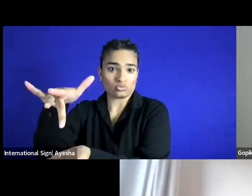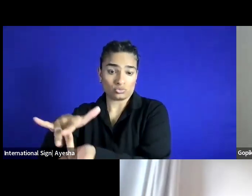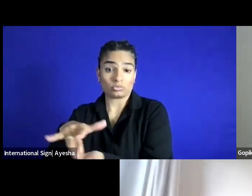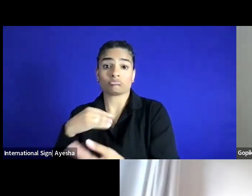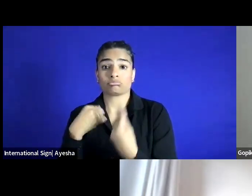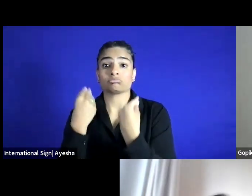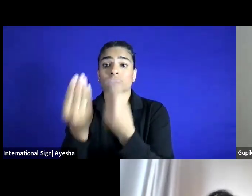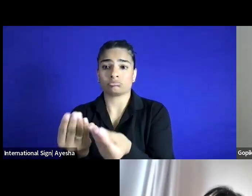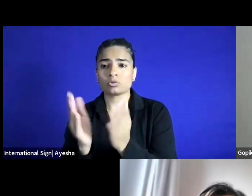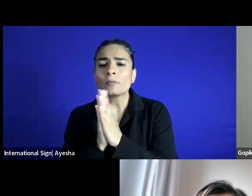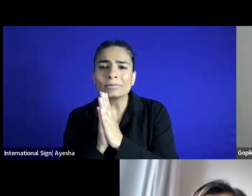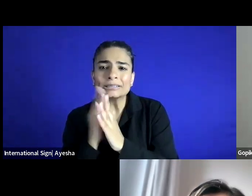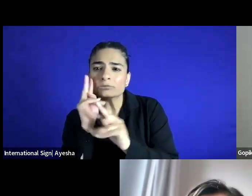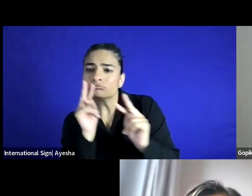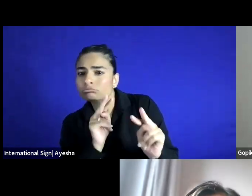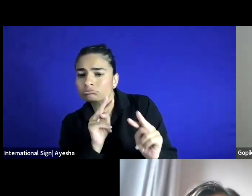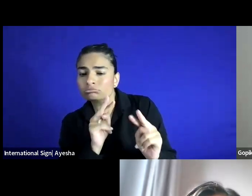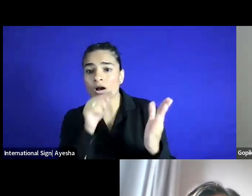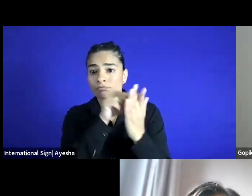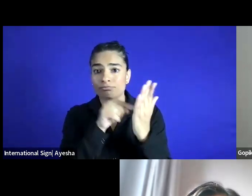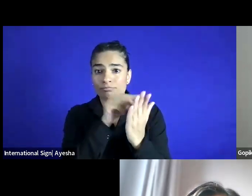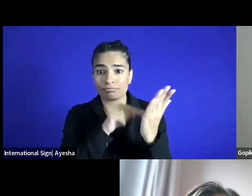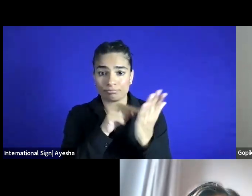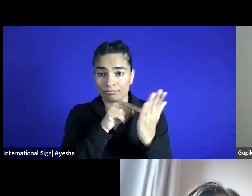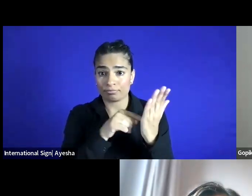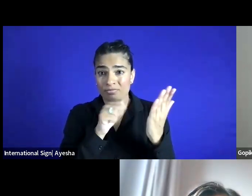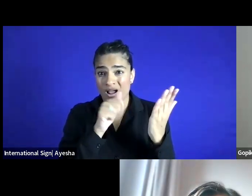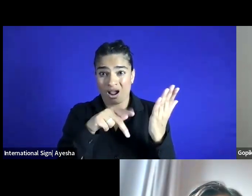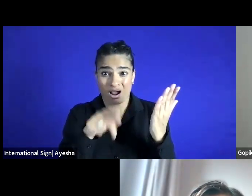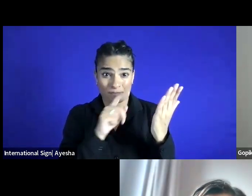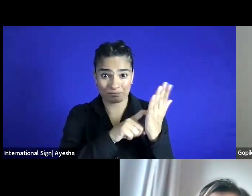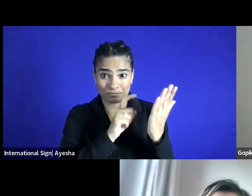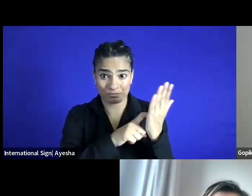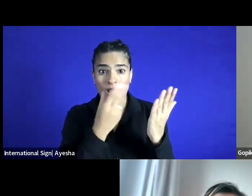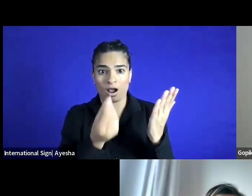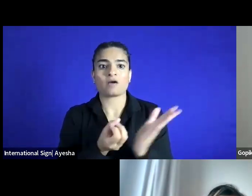And also, yes, I think this is the good time to say follow us on on our social.